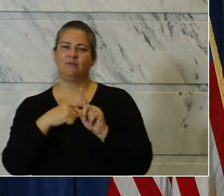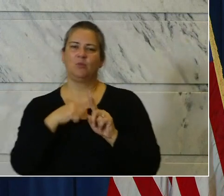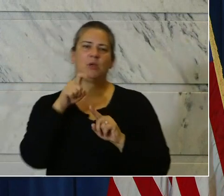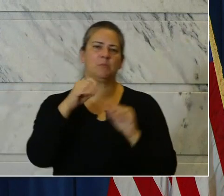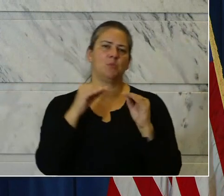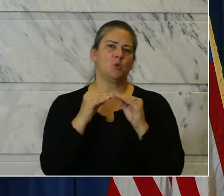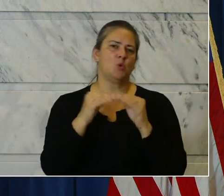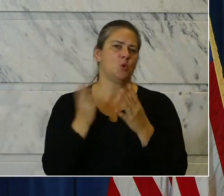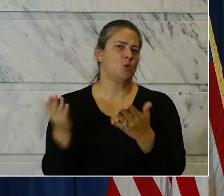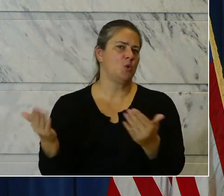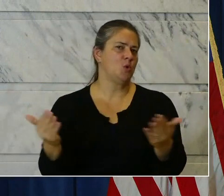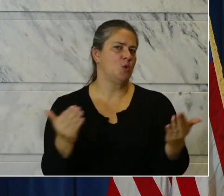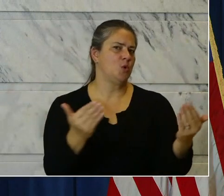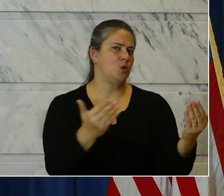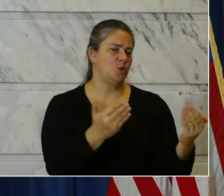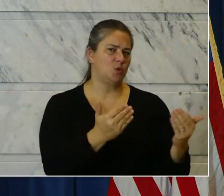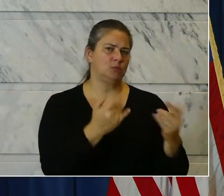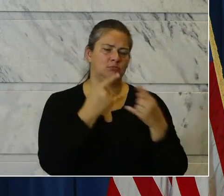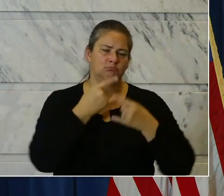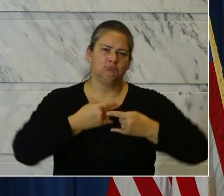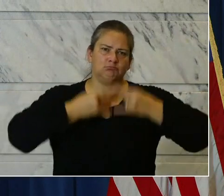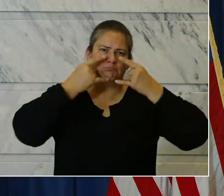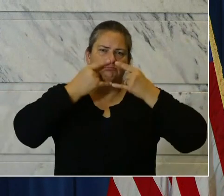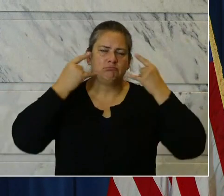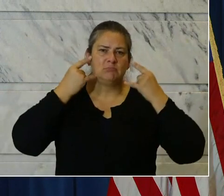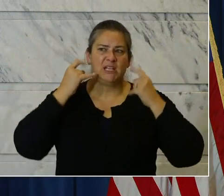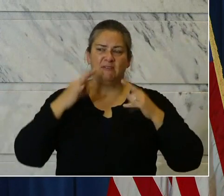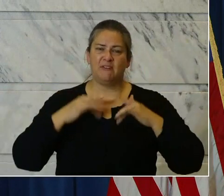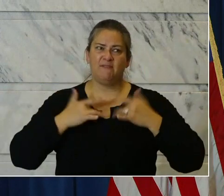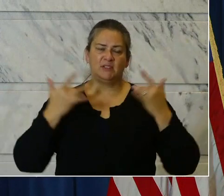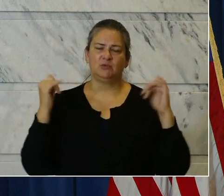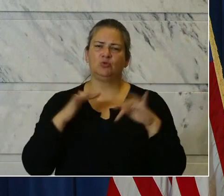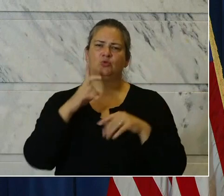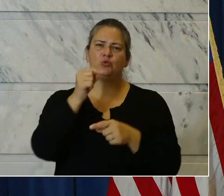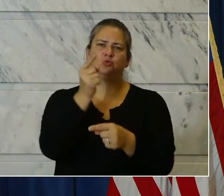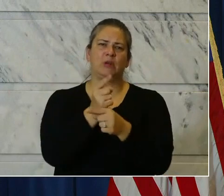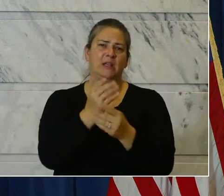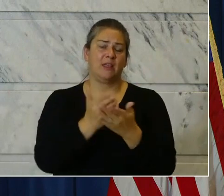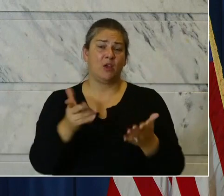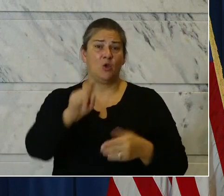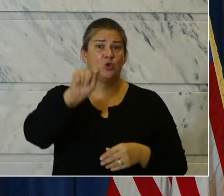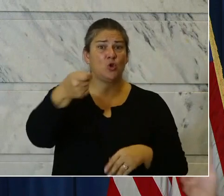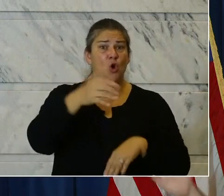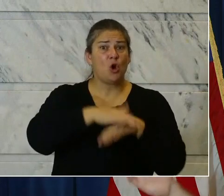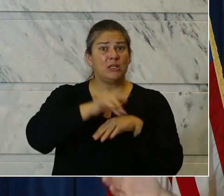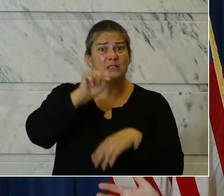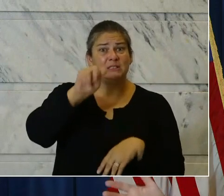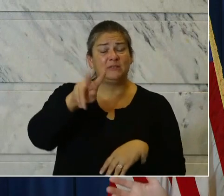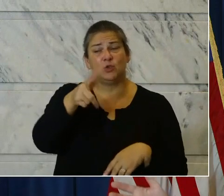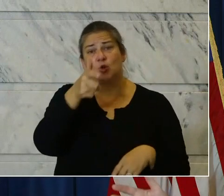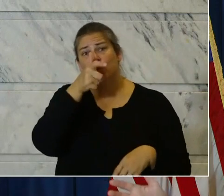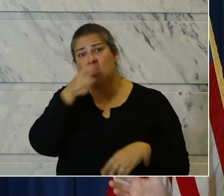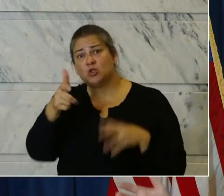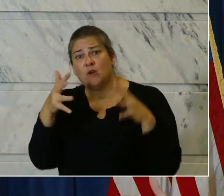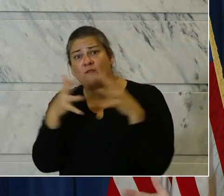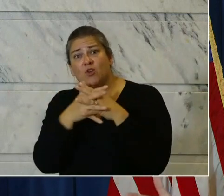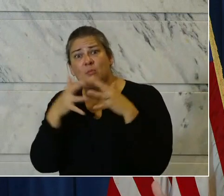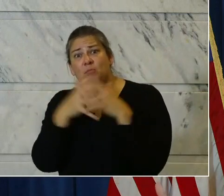GOTTA CHANGE. WE'RE GONNA HAVE MORE PEOPLE JOINING US WE GOT TO MAKE SURE THAT IN THE MAJOR EVENTS THAT COME UP WE DO IT